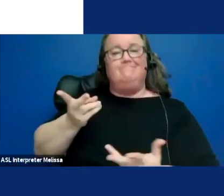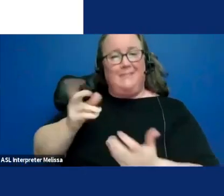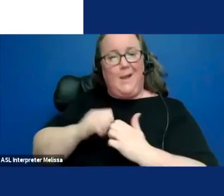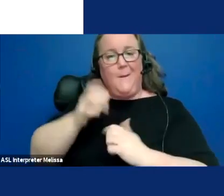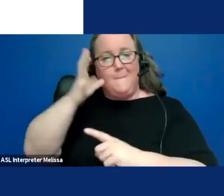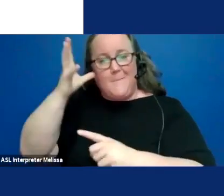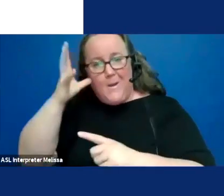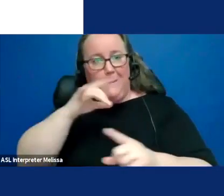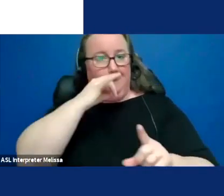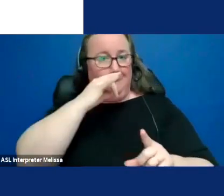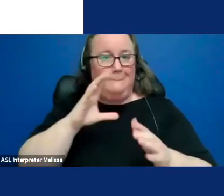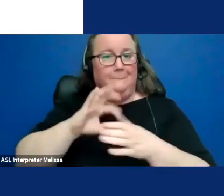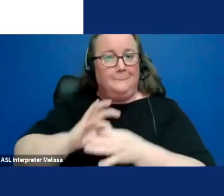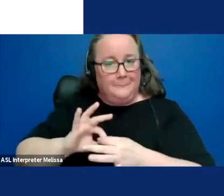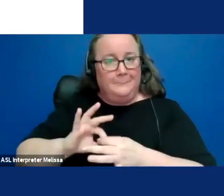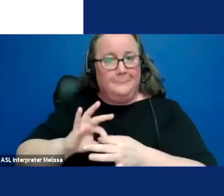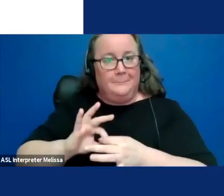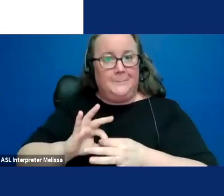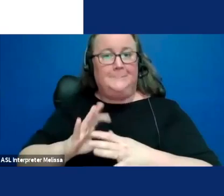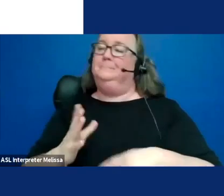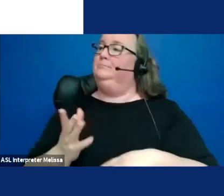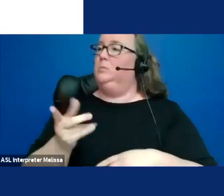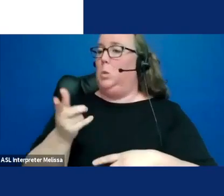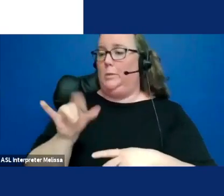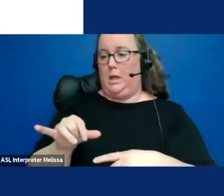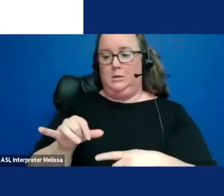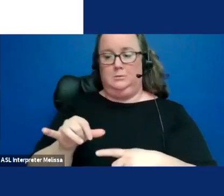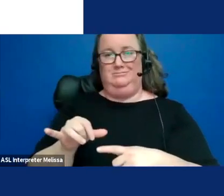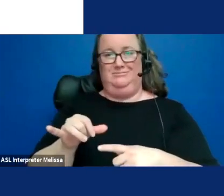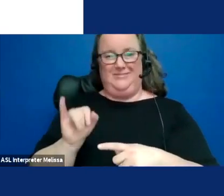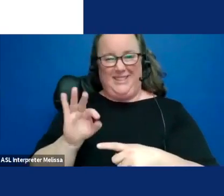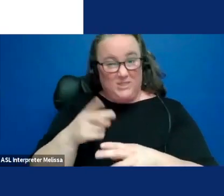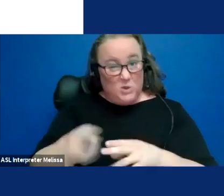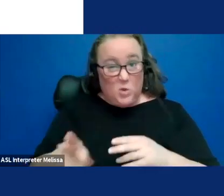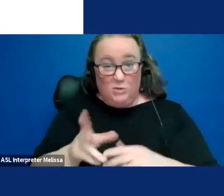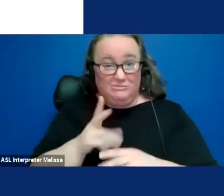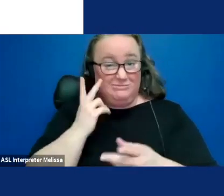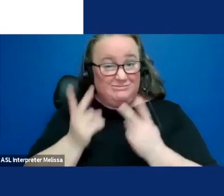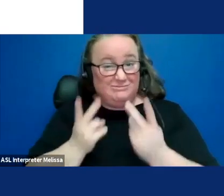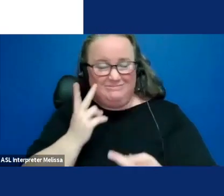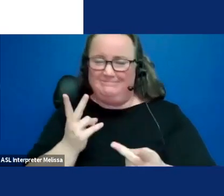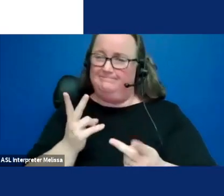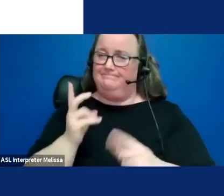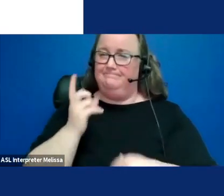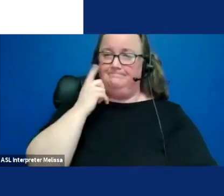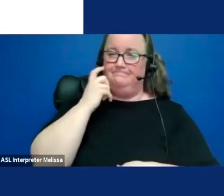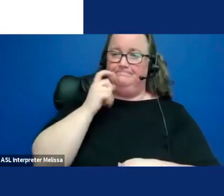I would question if there's only a short visitation time that that person is seeing, if that's an accurate assessment